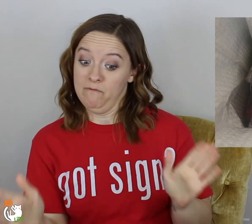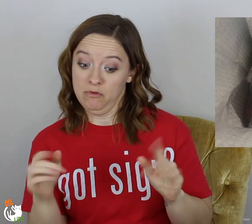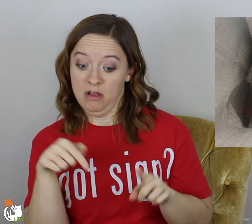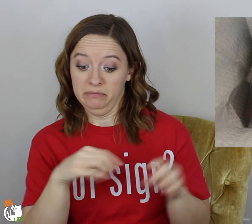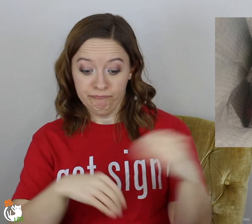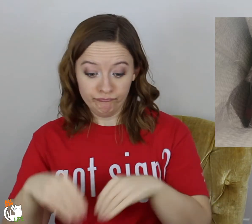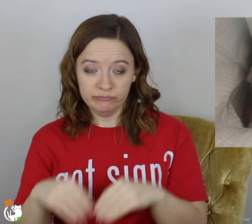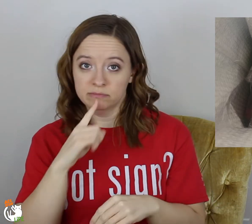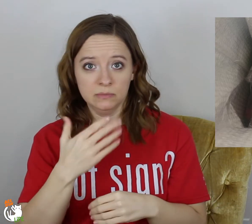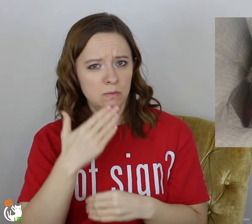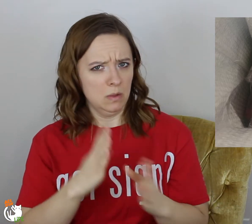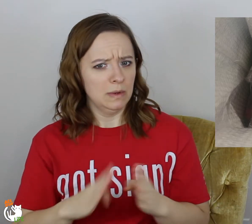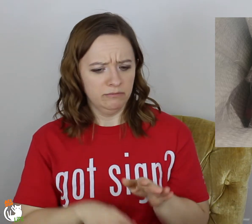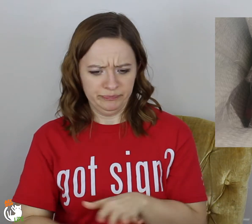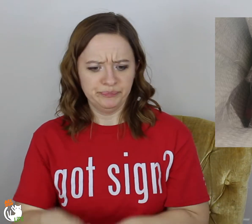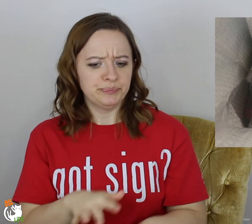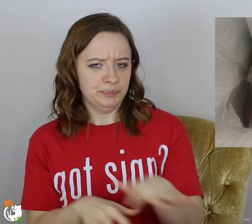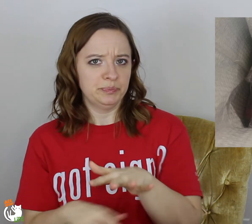But overall they packed it really well.